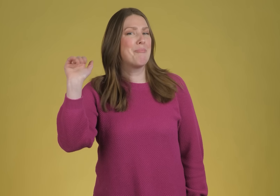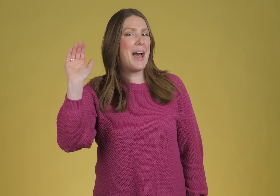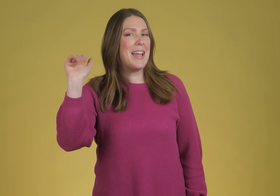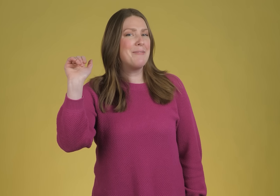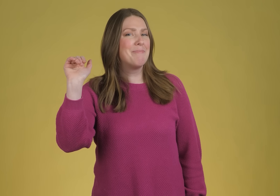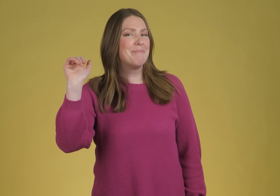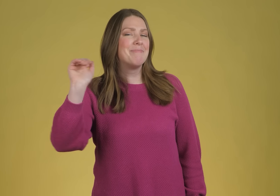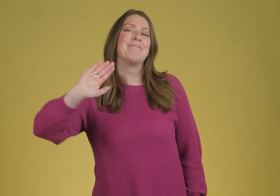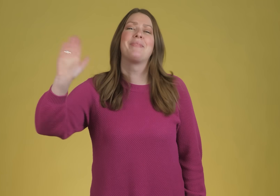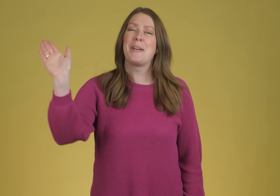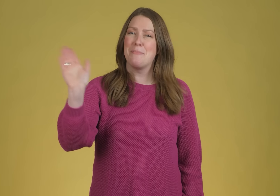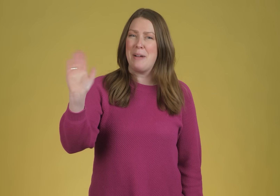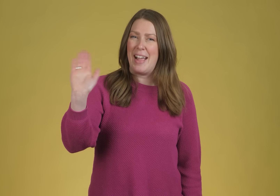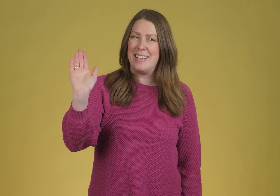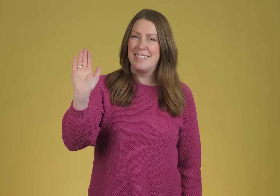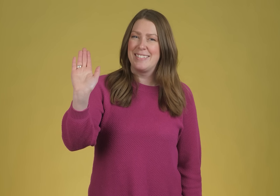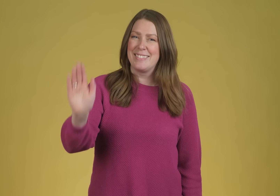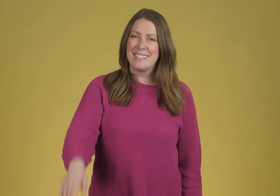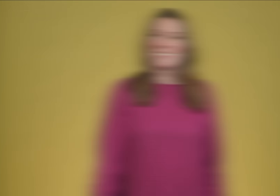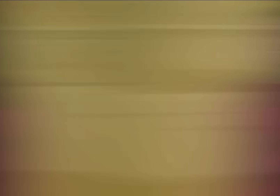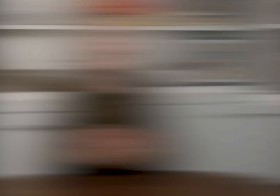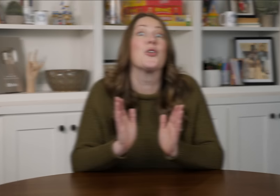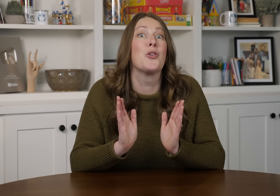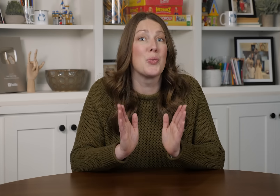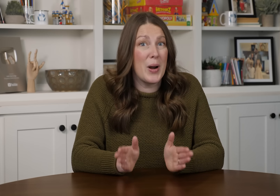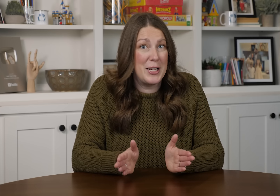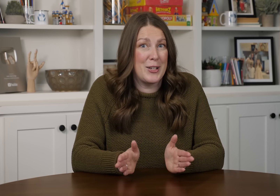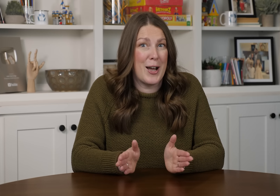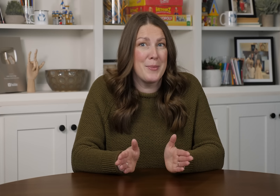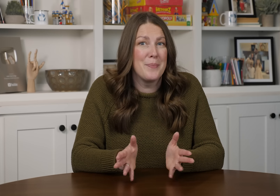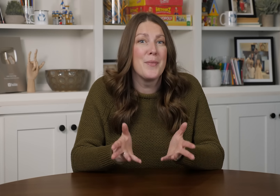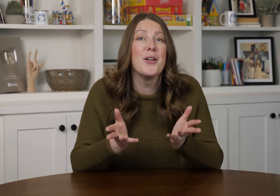Bye bye Great job